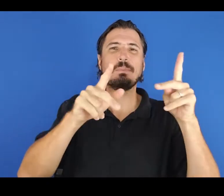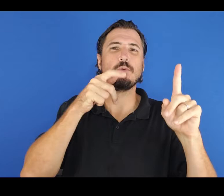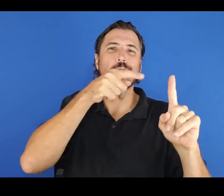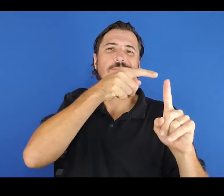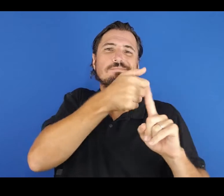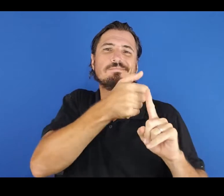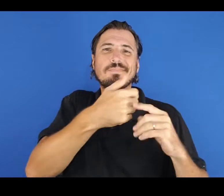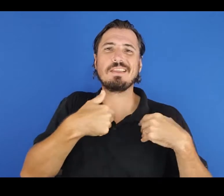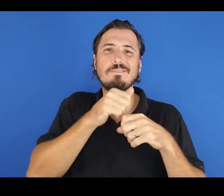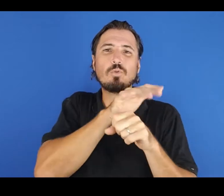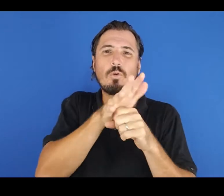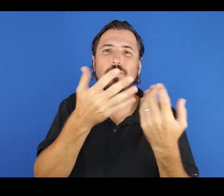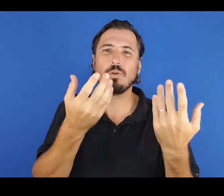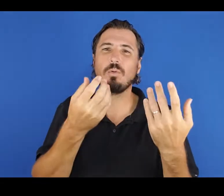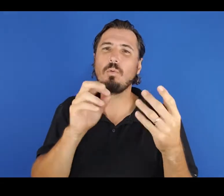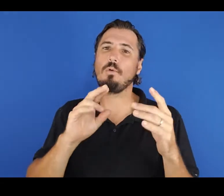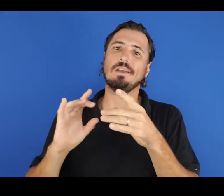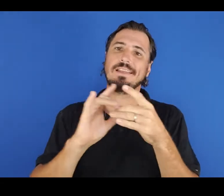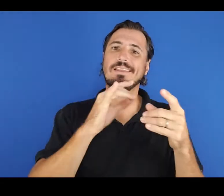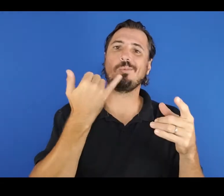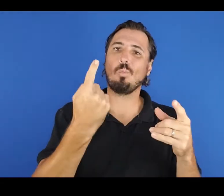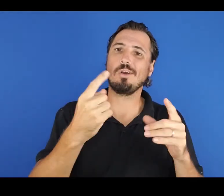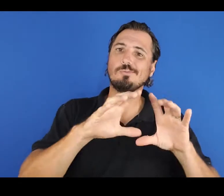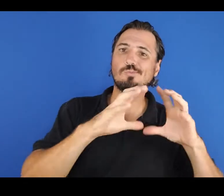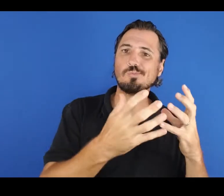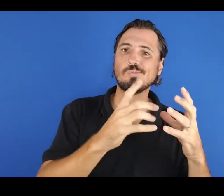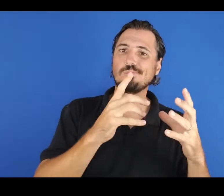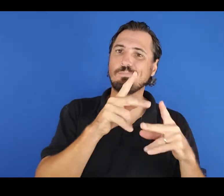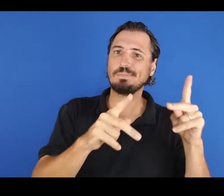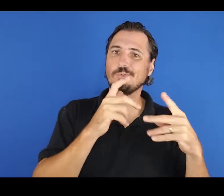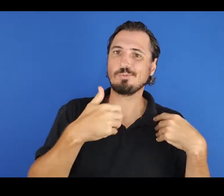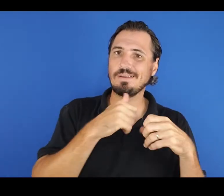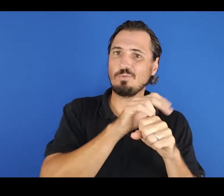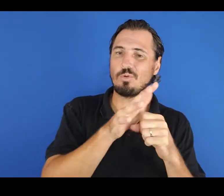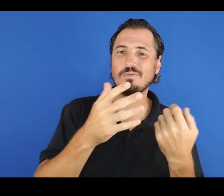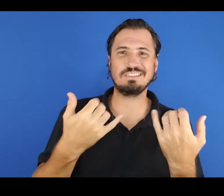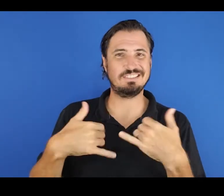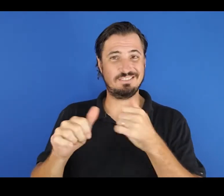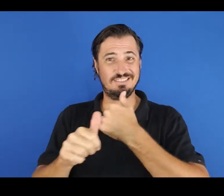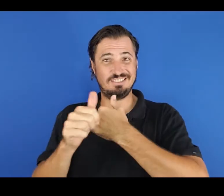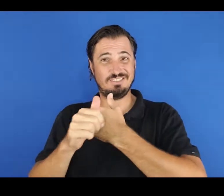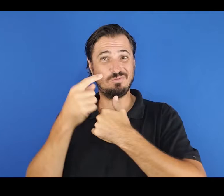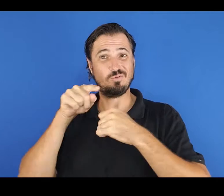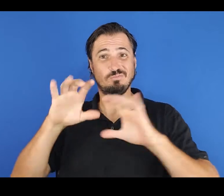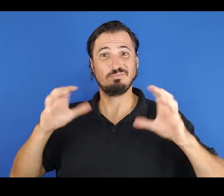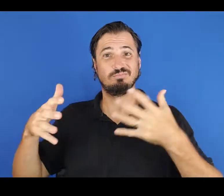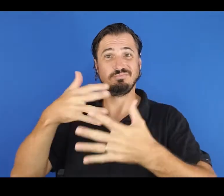to one of our active clusters. It remains risky to gather, especially if you are unvaccinated.